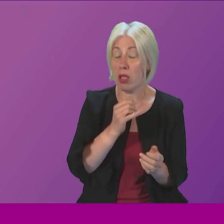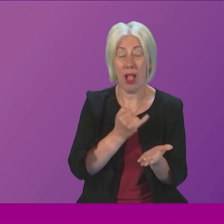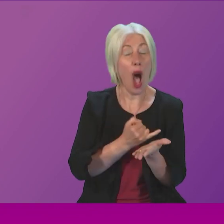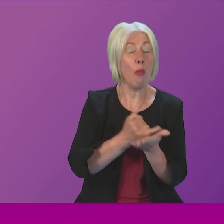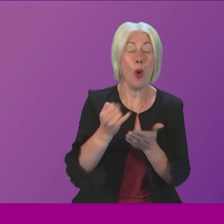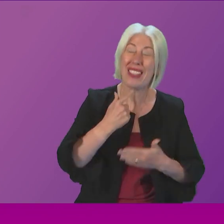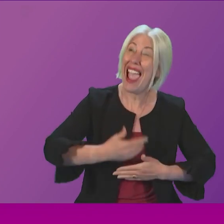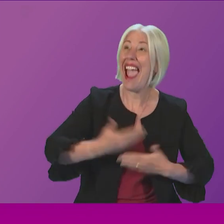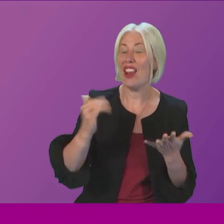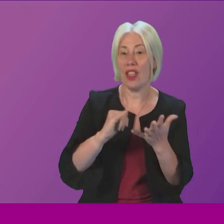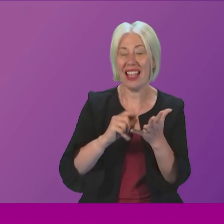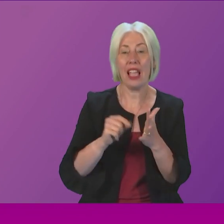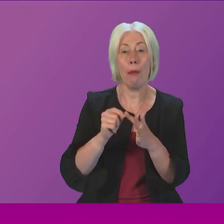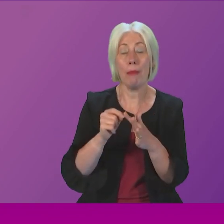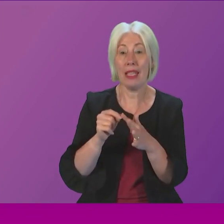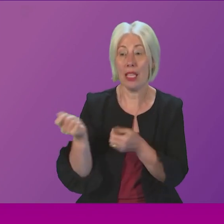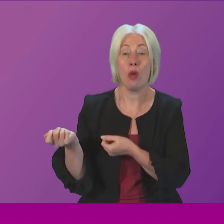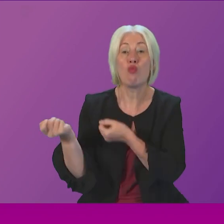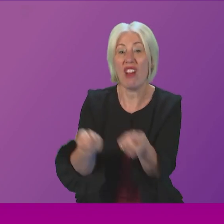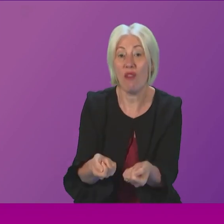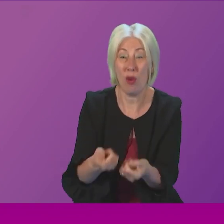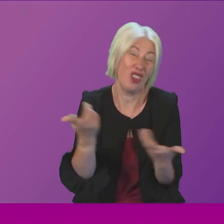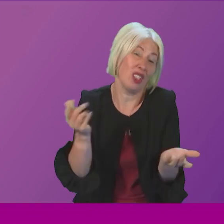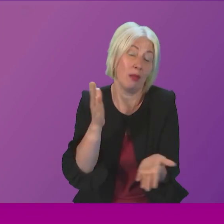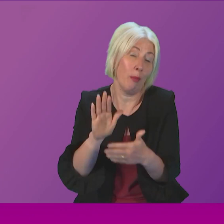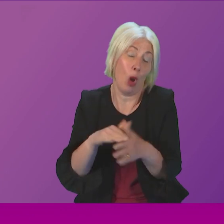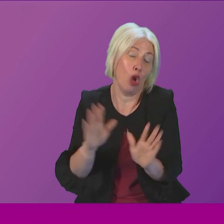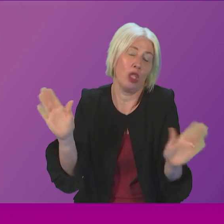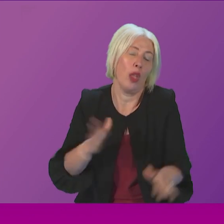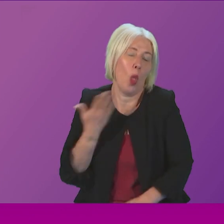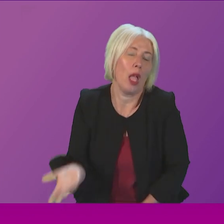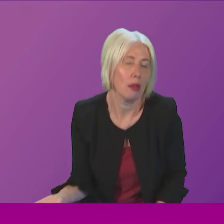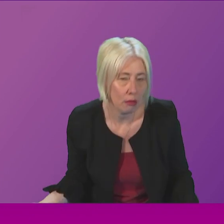Party introduces, just for the sake of it. Thank you, members.